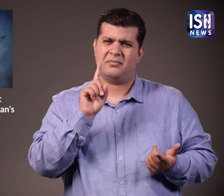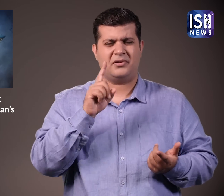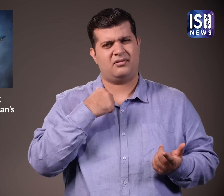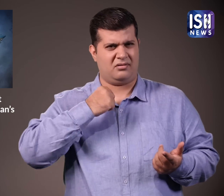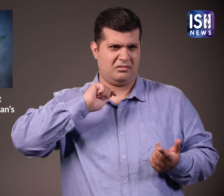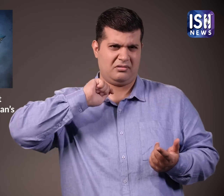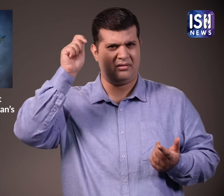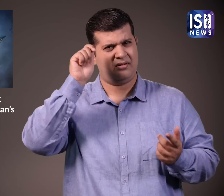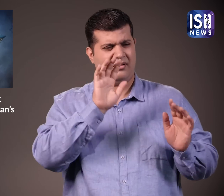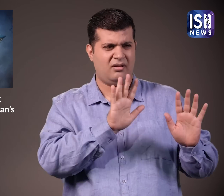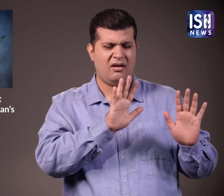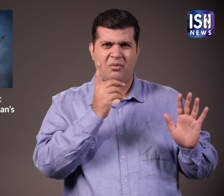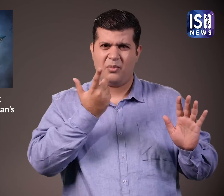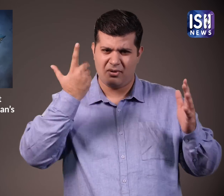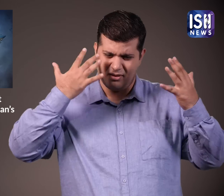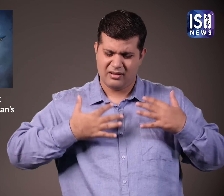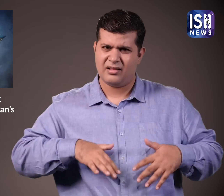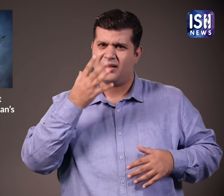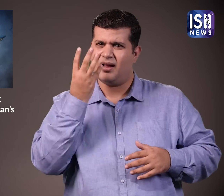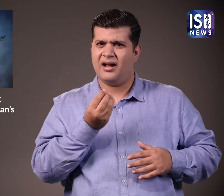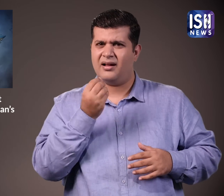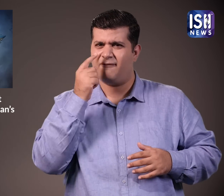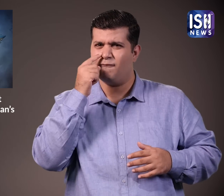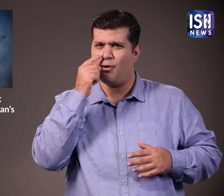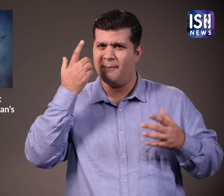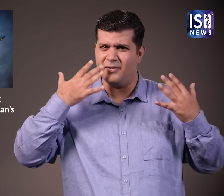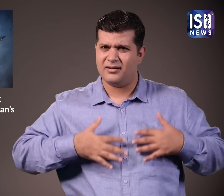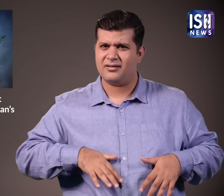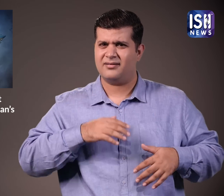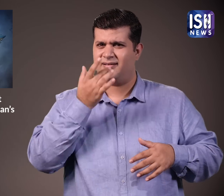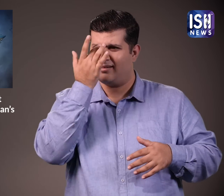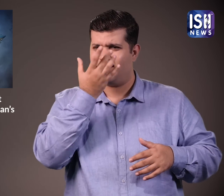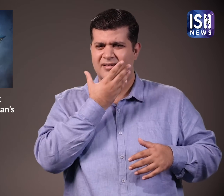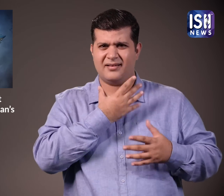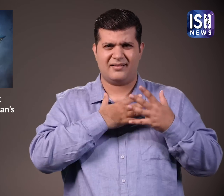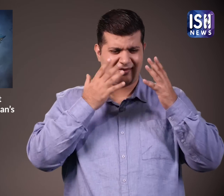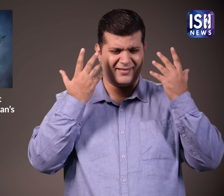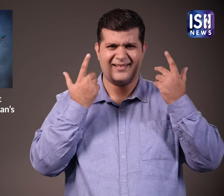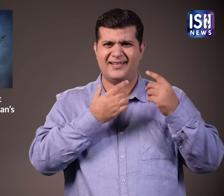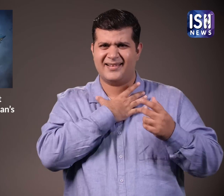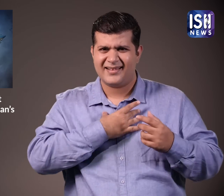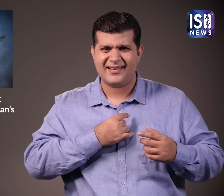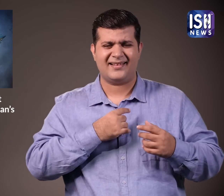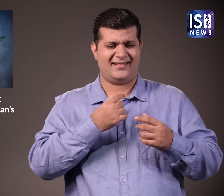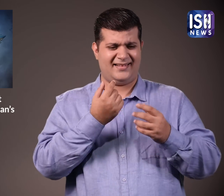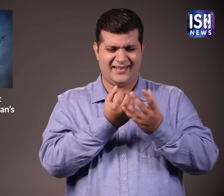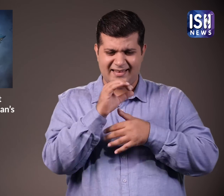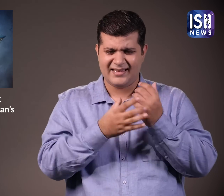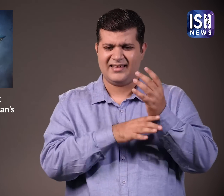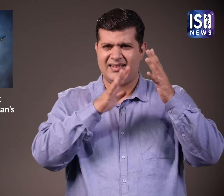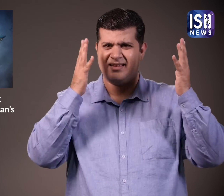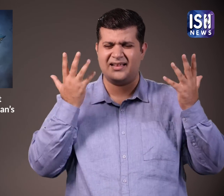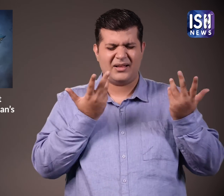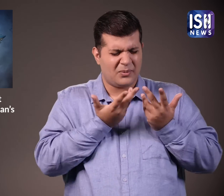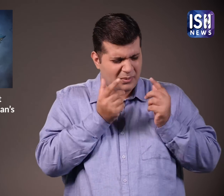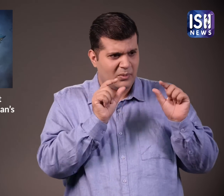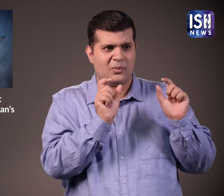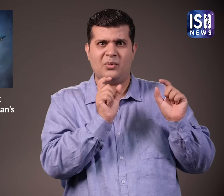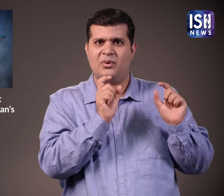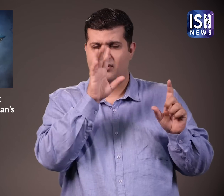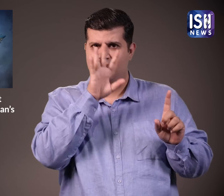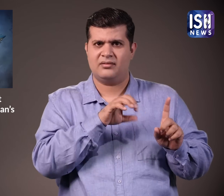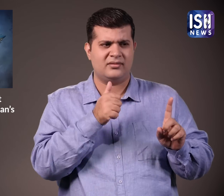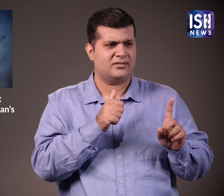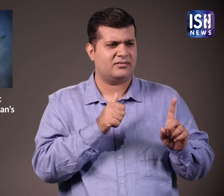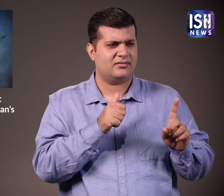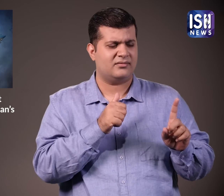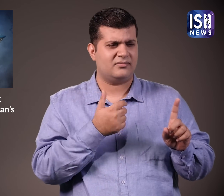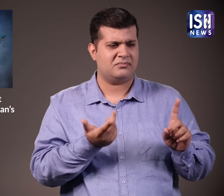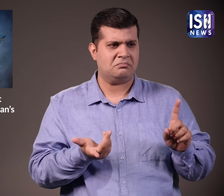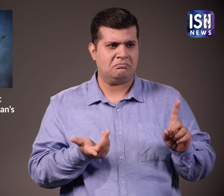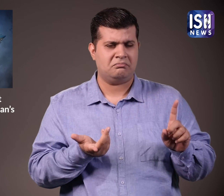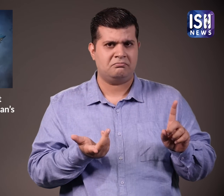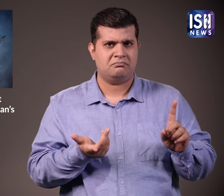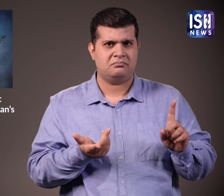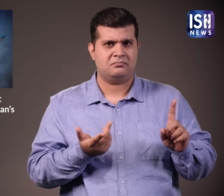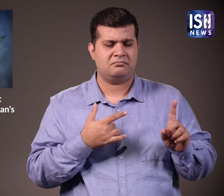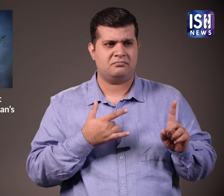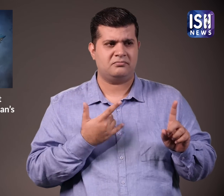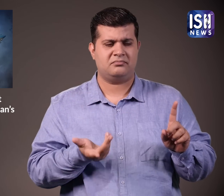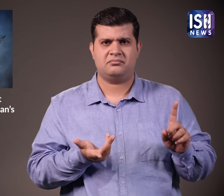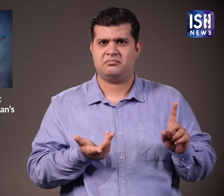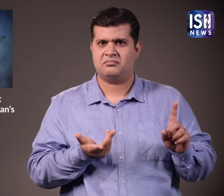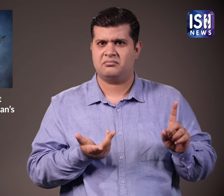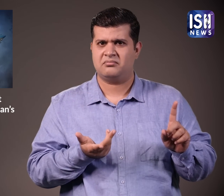No one understood why he hanged himself dressed in a maxi dress, bindi, necklace, and bangles.